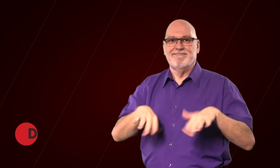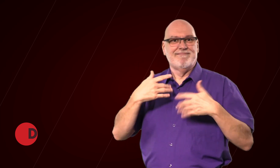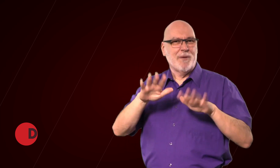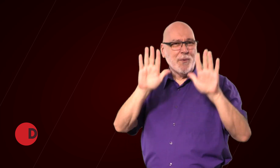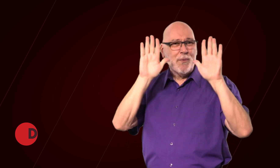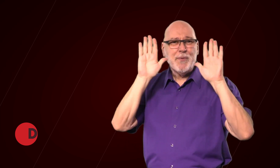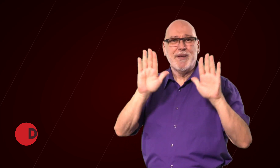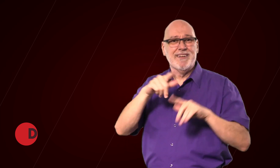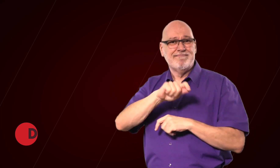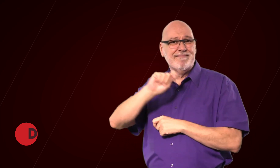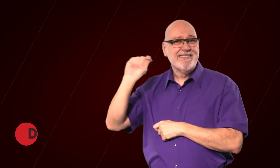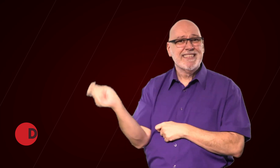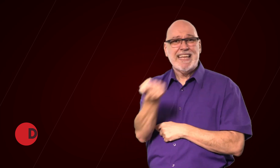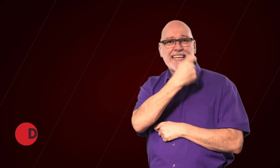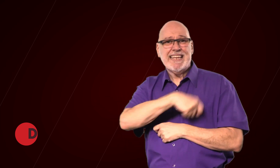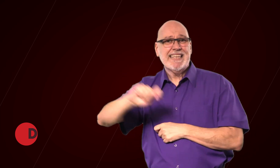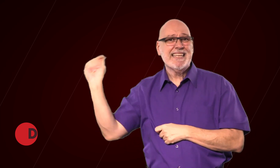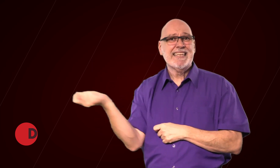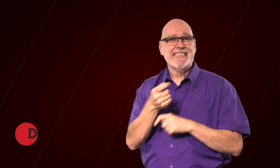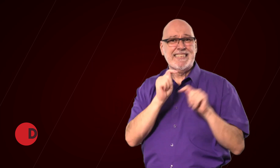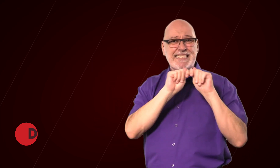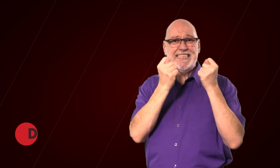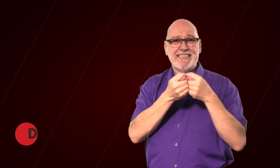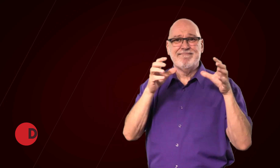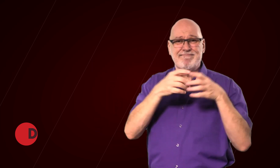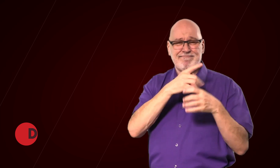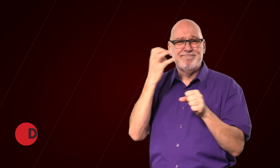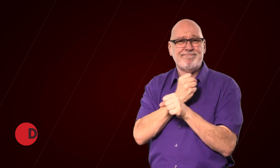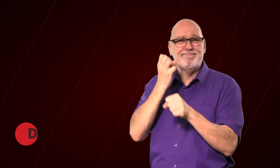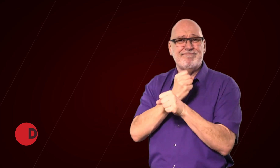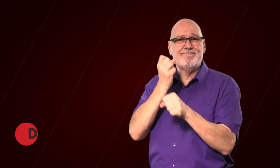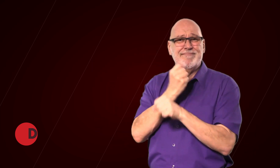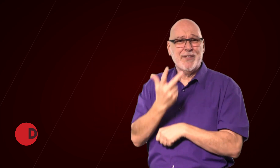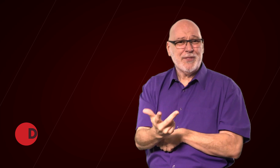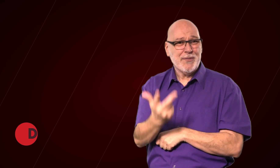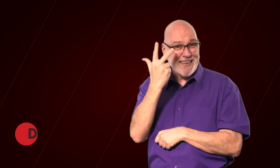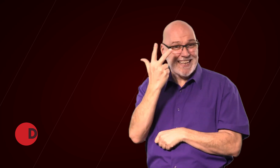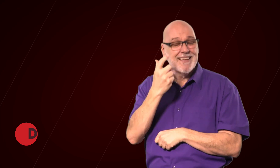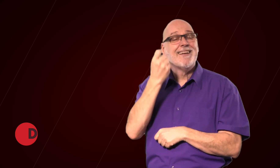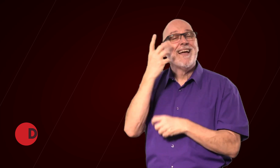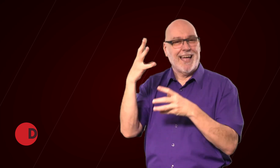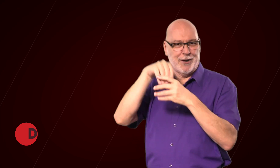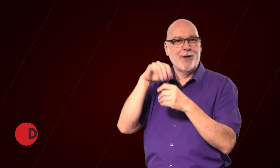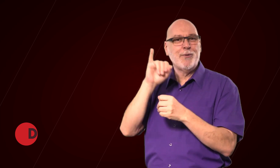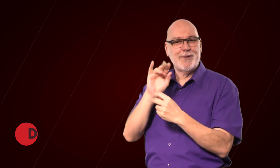A great performance by the tennis team with a total of 3 wins, including